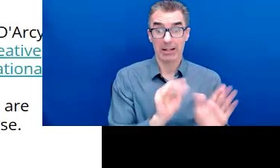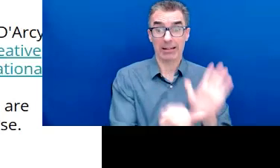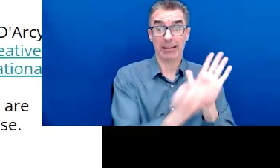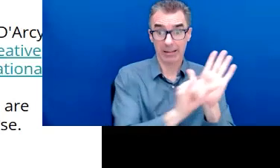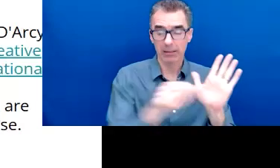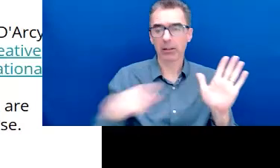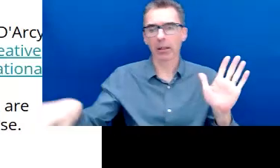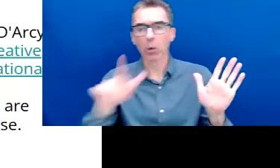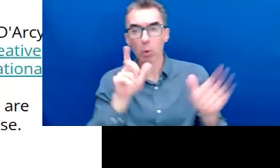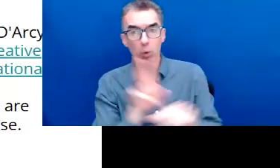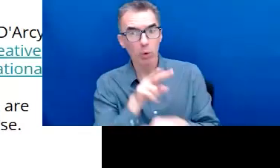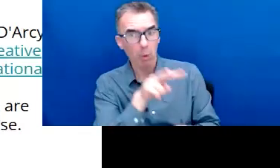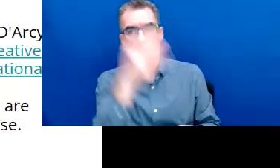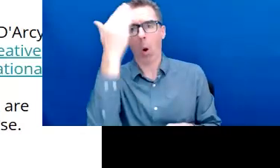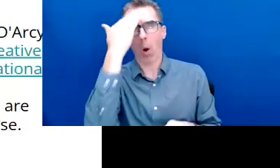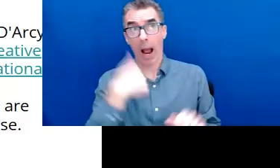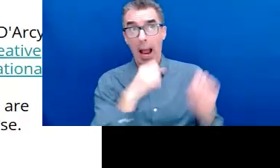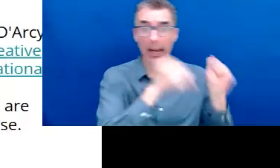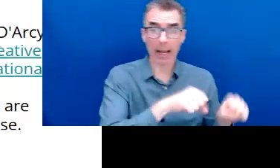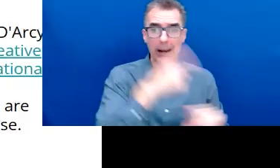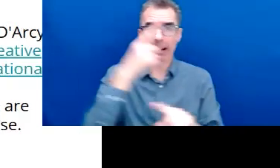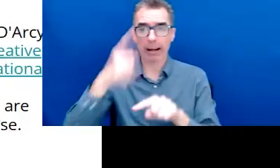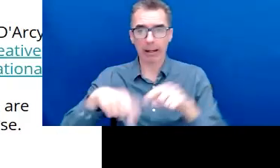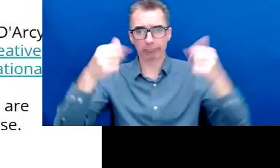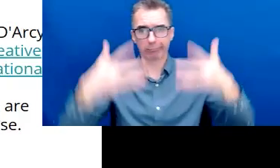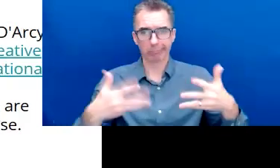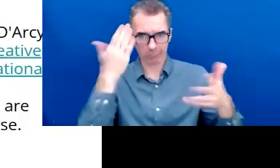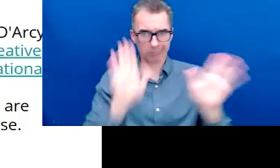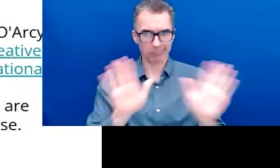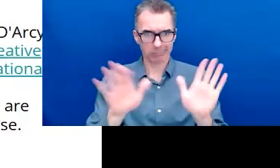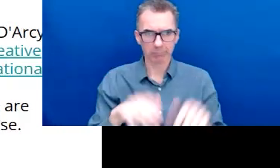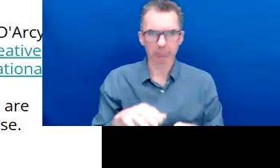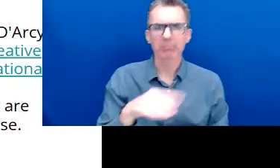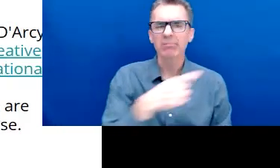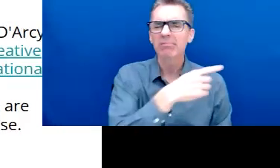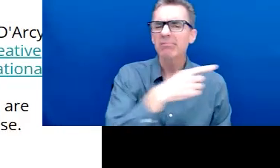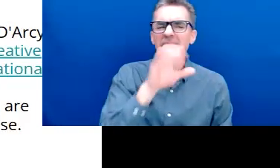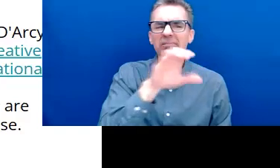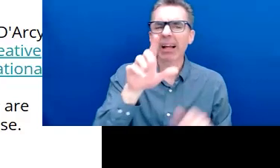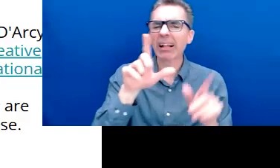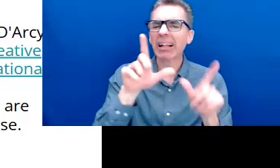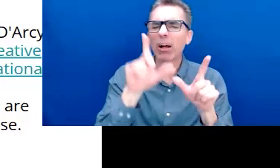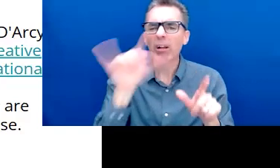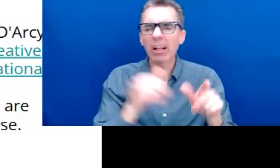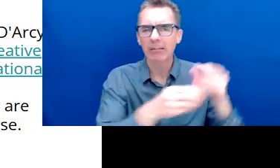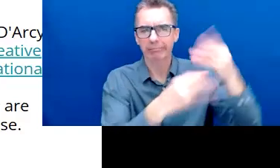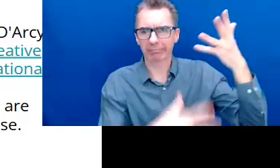So this is what the different CC licenses look like. You may have seen these little, icons before.